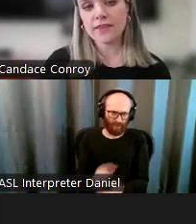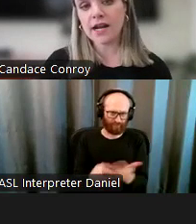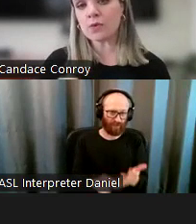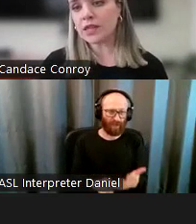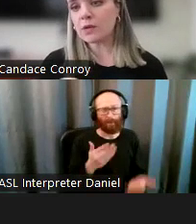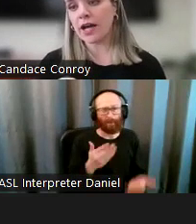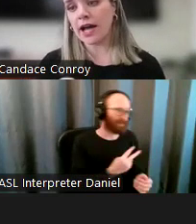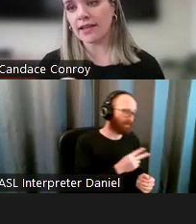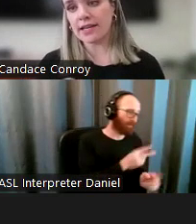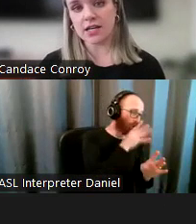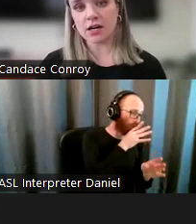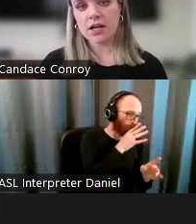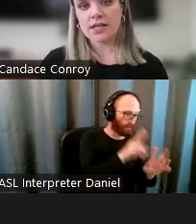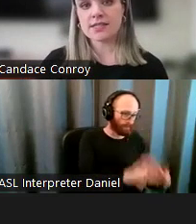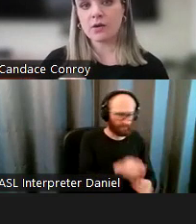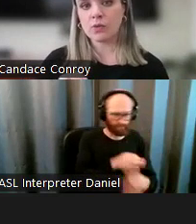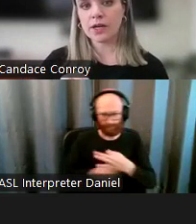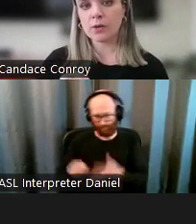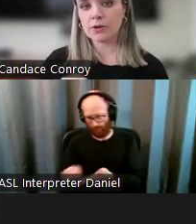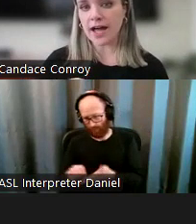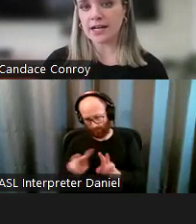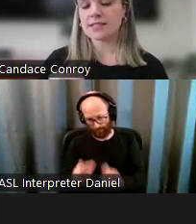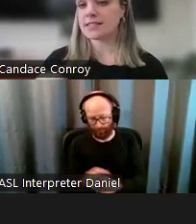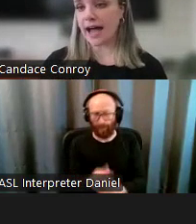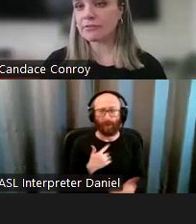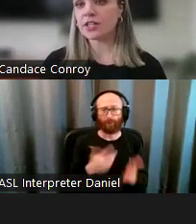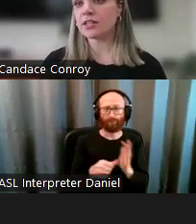that I really want to highlight here is that we are providing scaffolding and